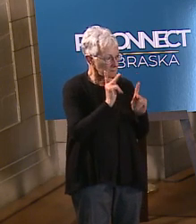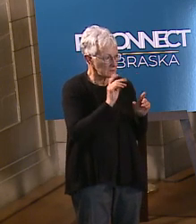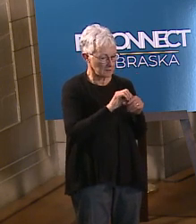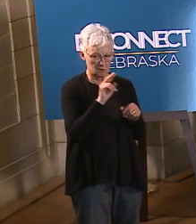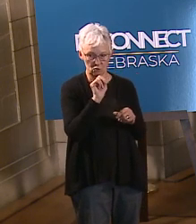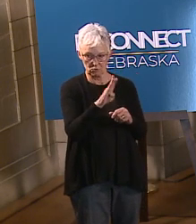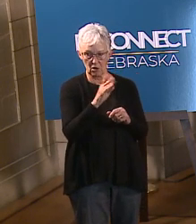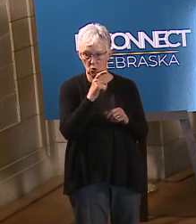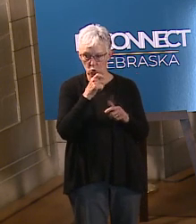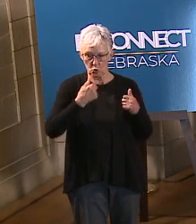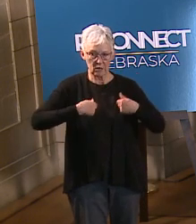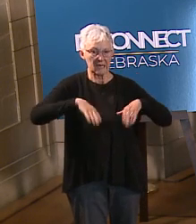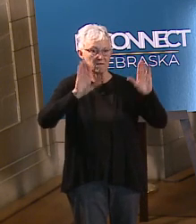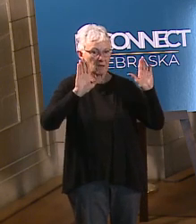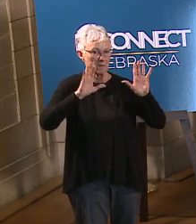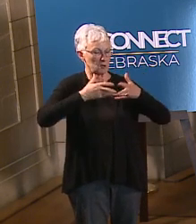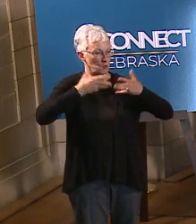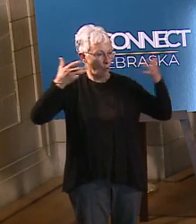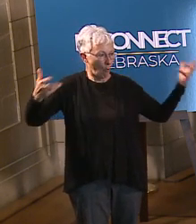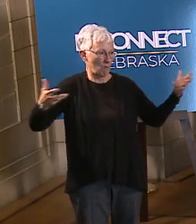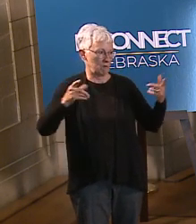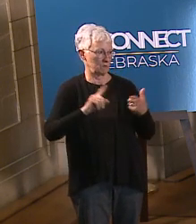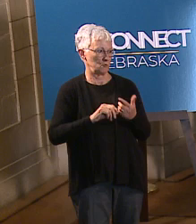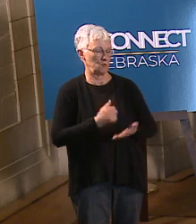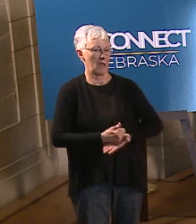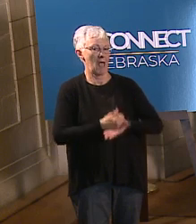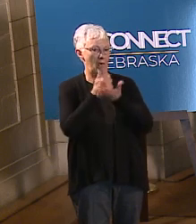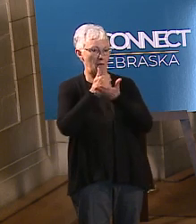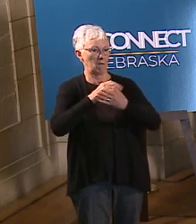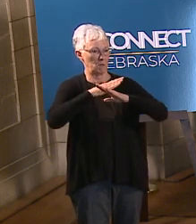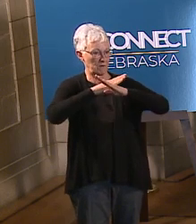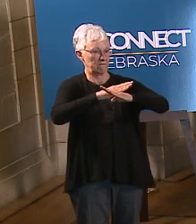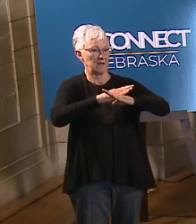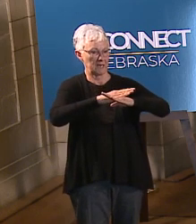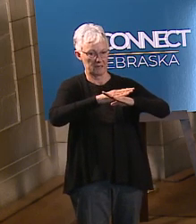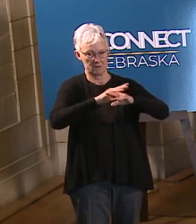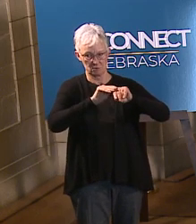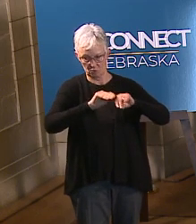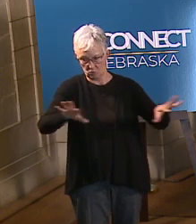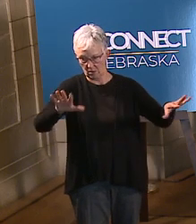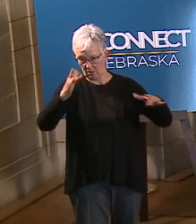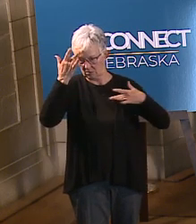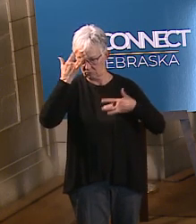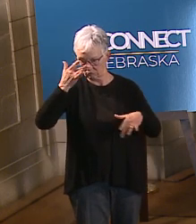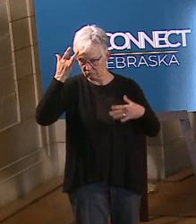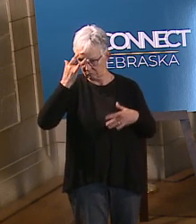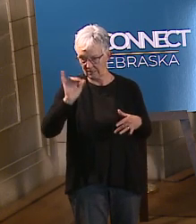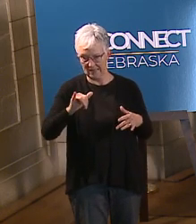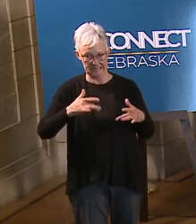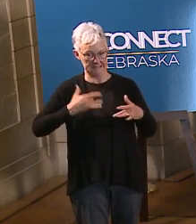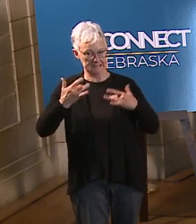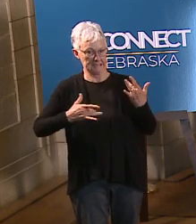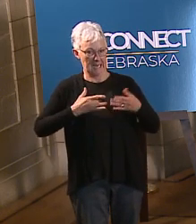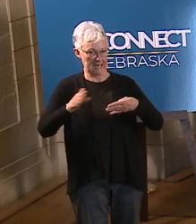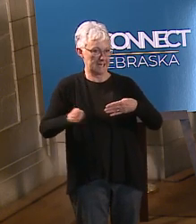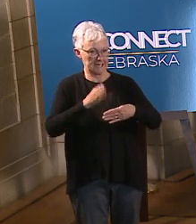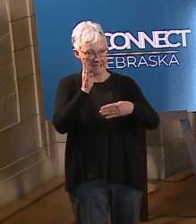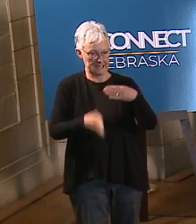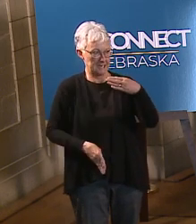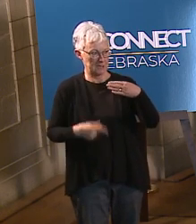THE WORK THEY HAVE DONE TO HELP KEEP PEOPLE HEALTHY THROUGH THE PANDEMIC. THANKED NEBRASKANS WHO HAVE